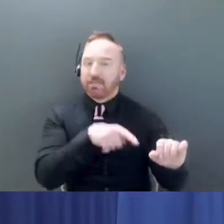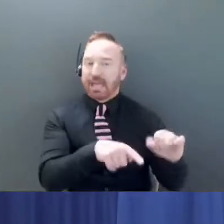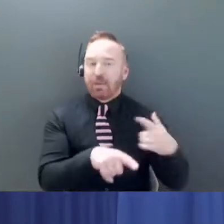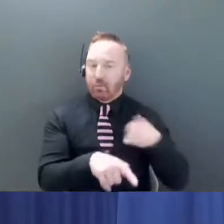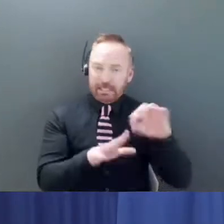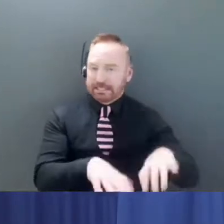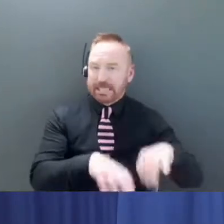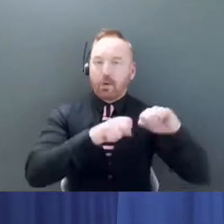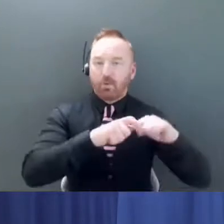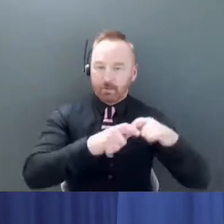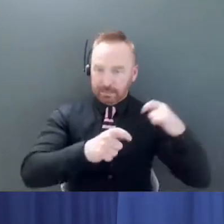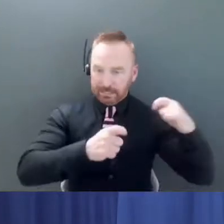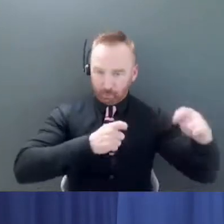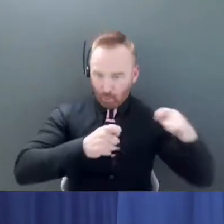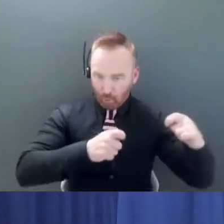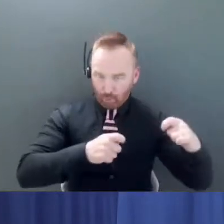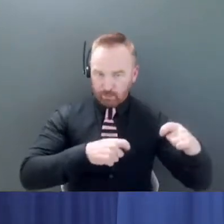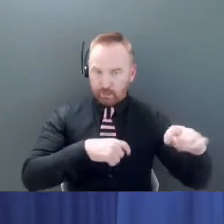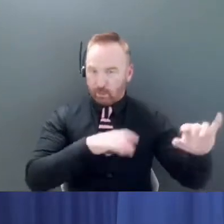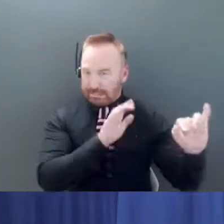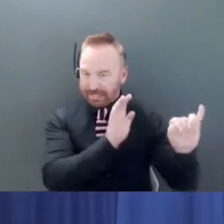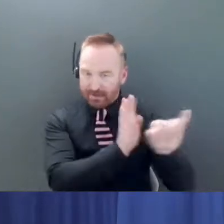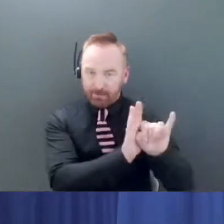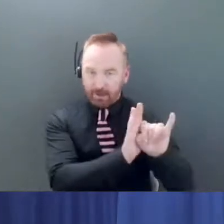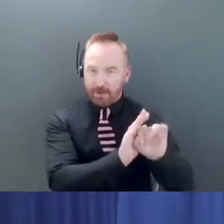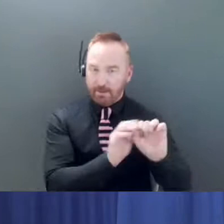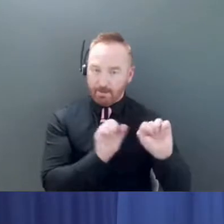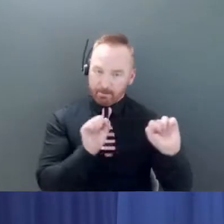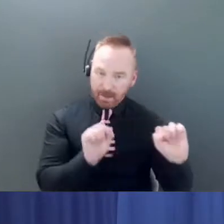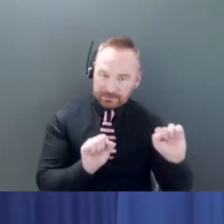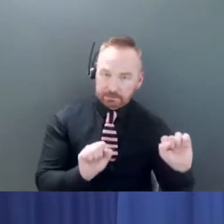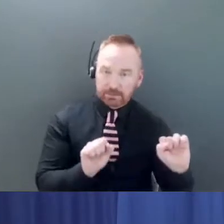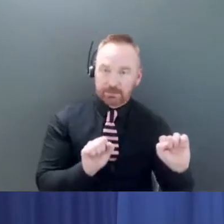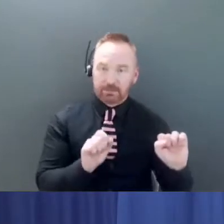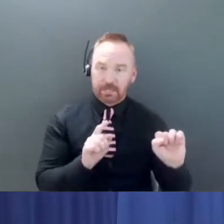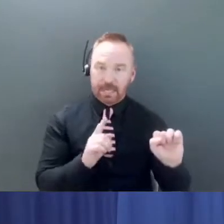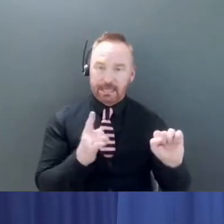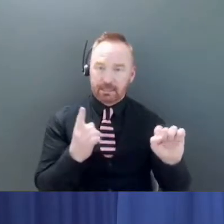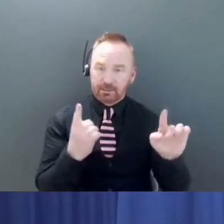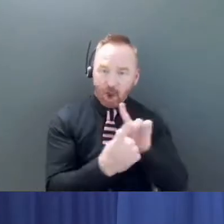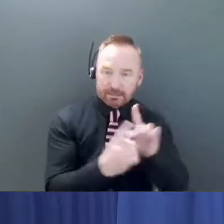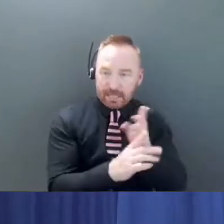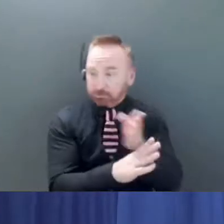terms of identifying any possible contacts. Sometimes there might be no